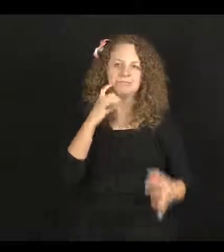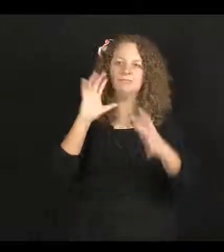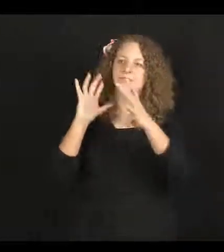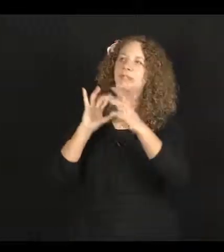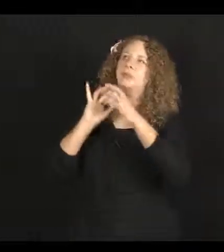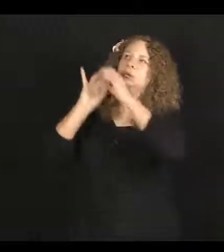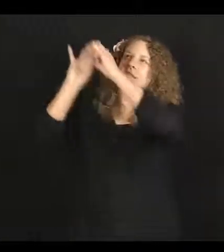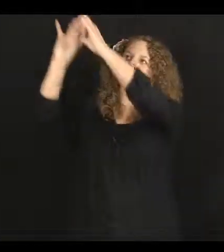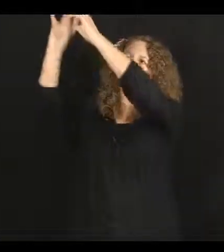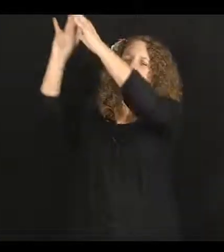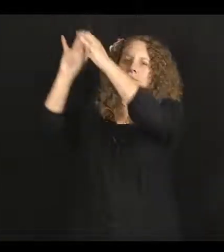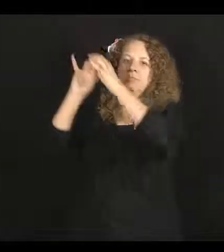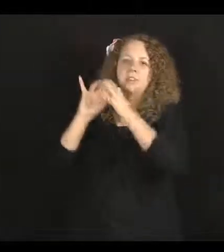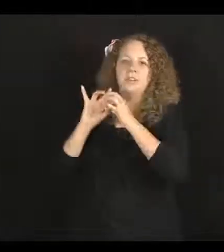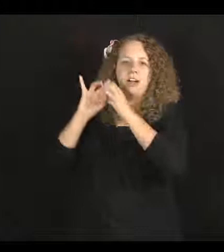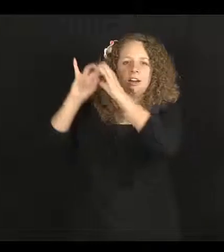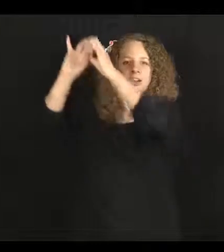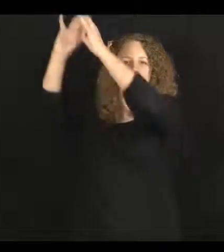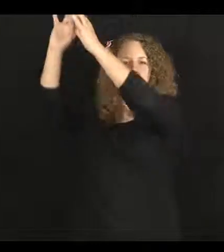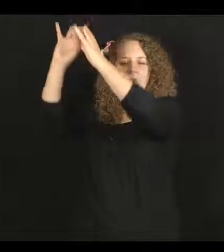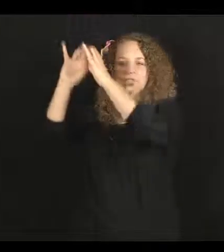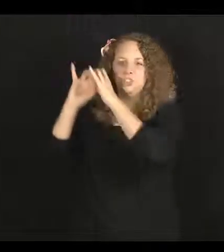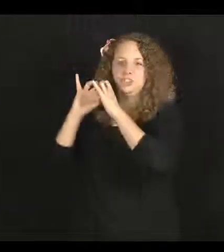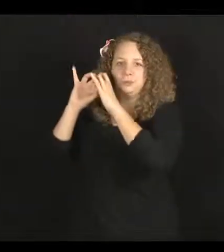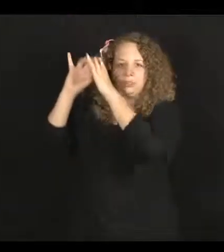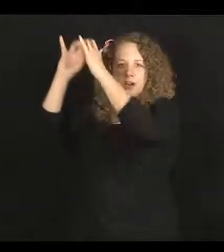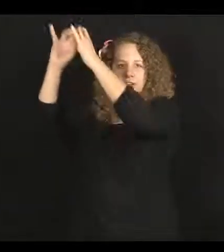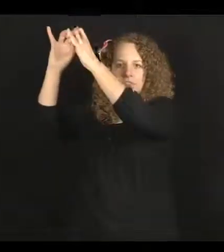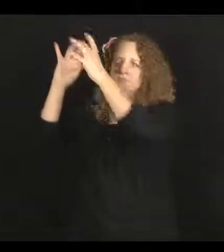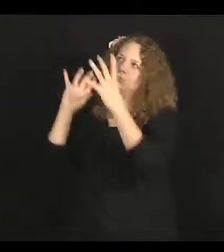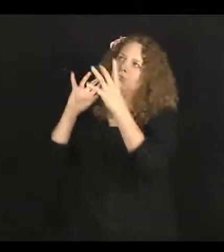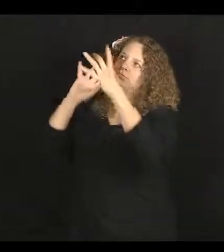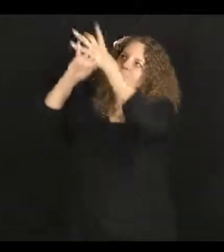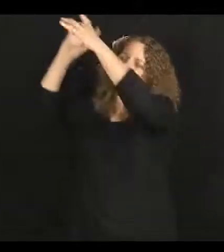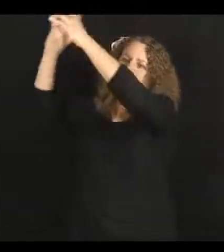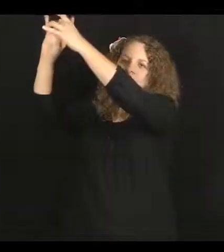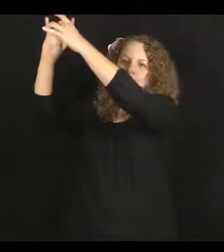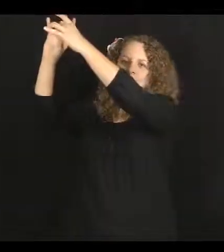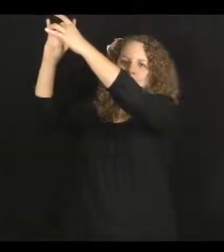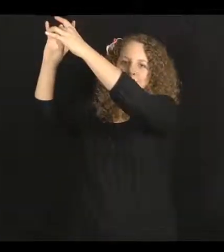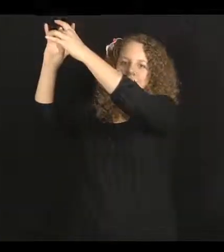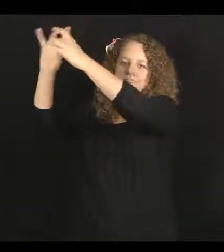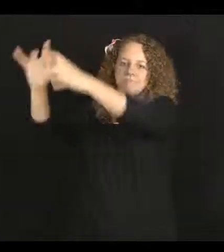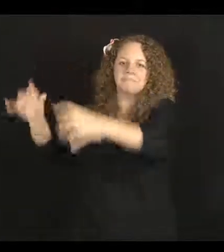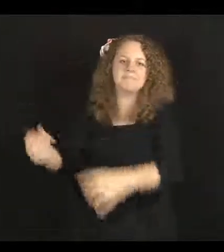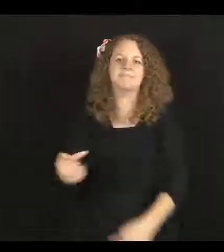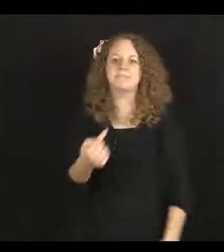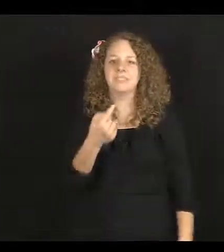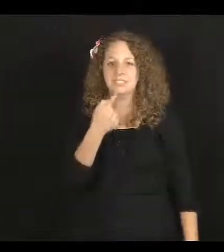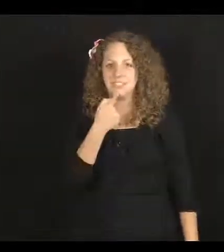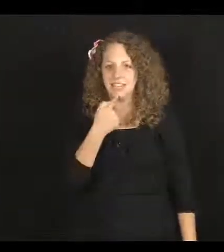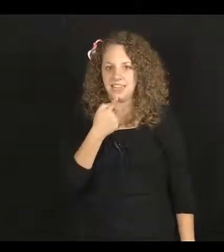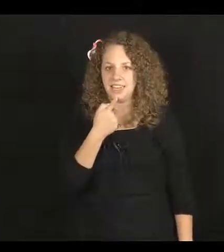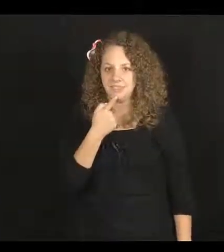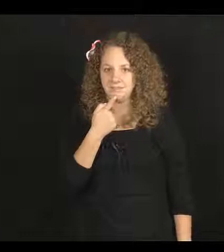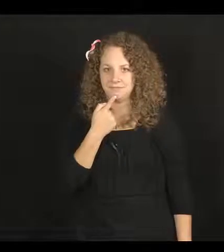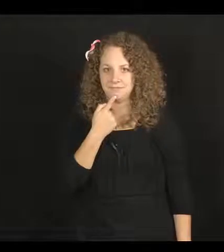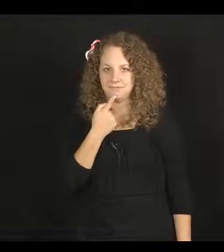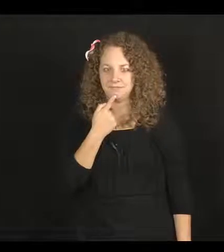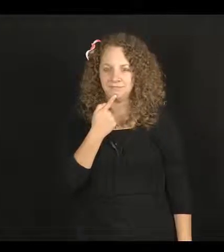a RELATIONSHIP-TO-GOD … having a relationship with God SAY